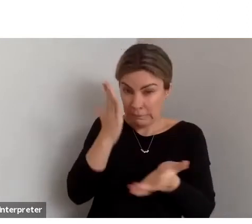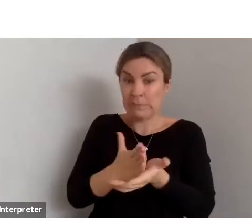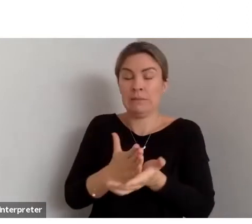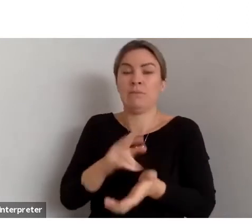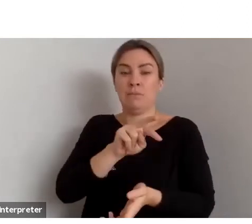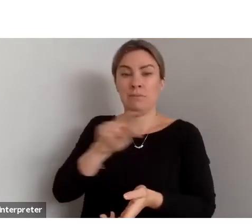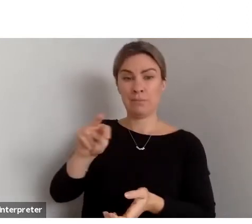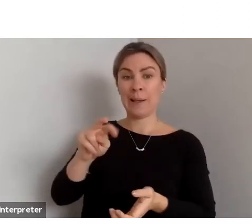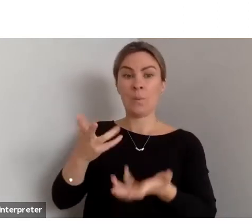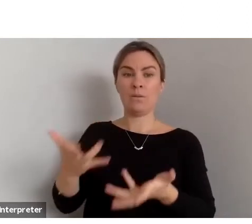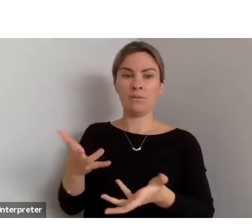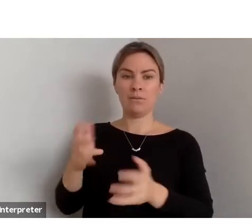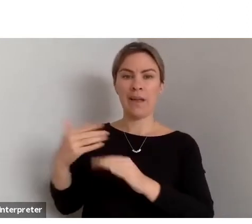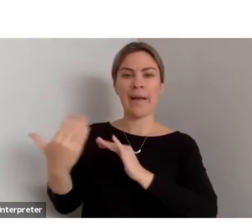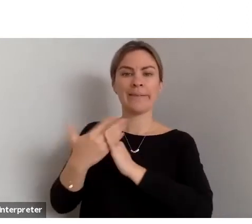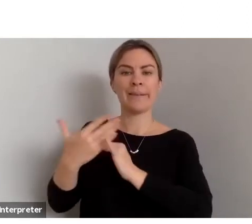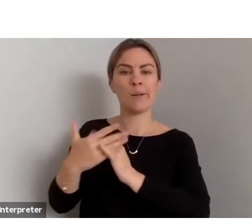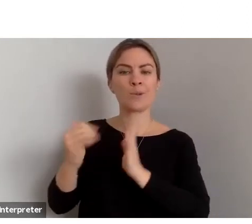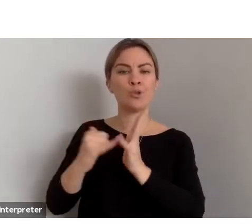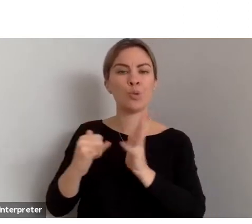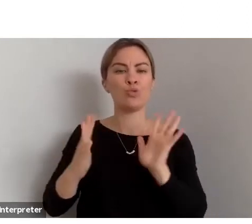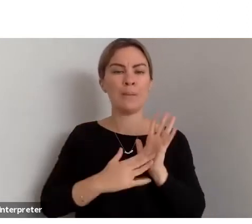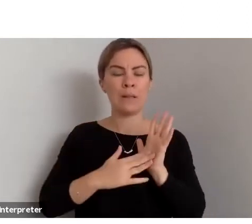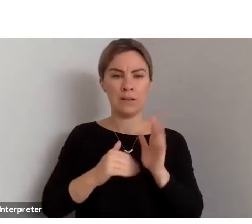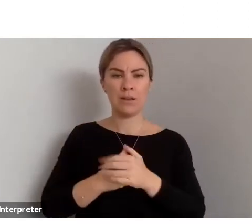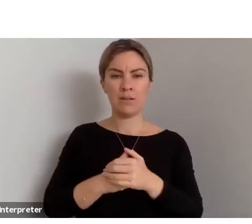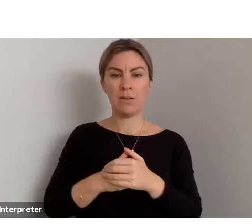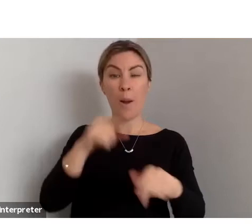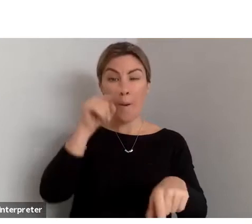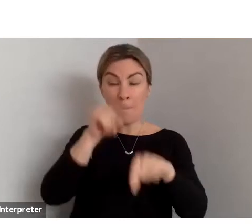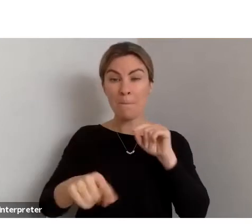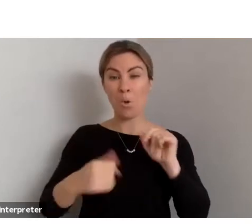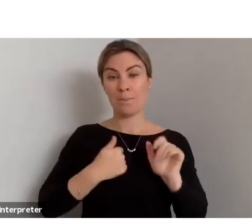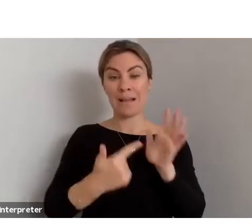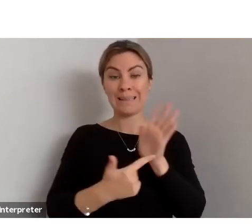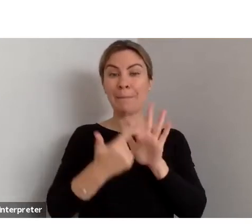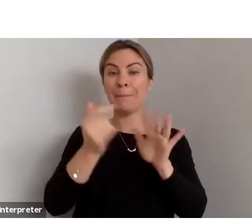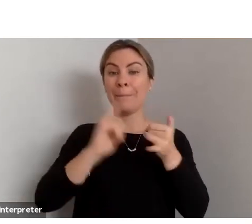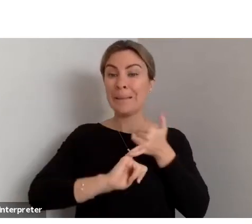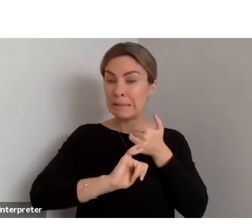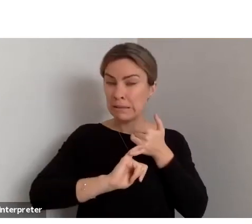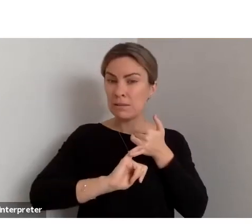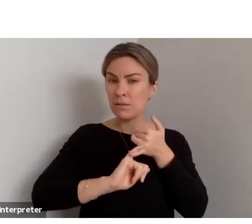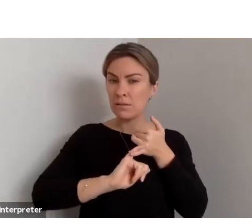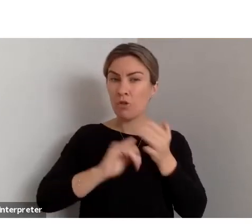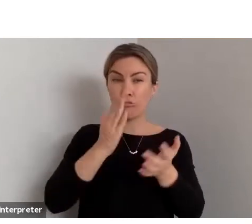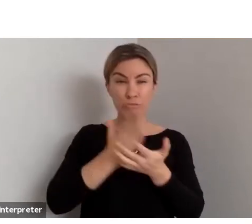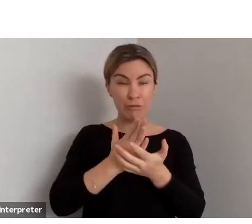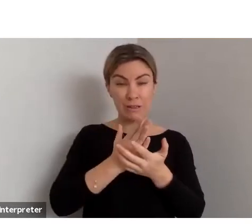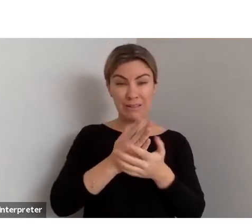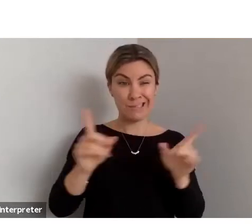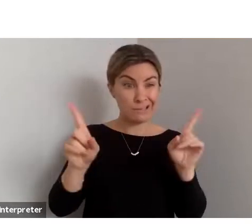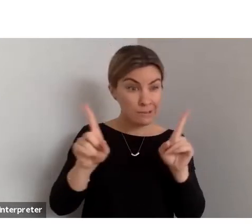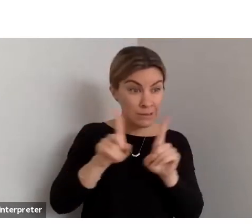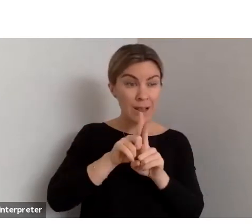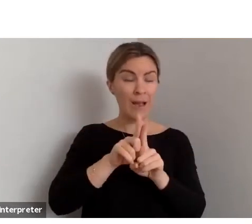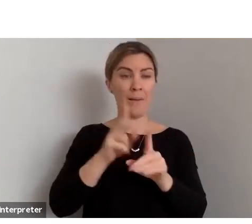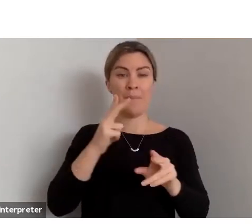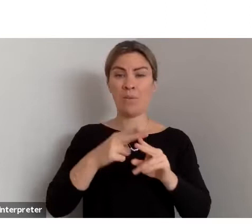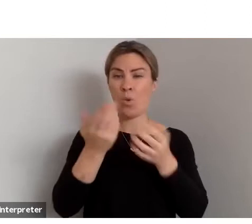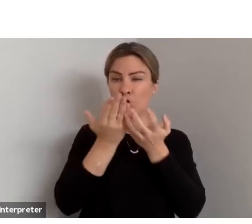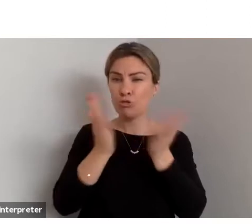They are tips that are exactly the same as improving your social